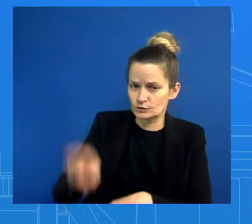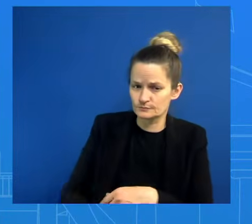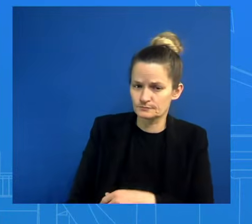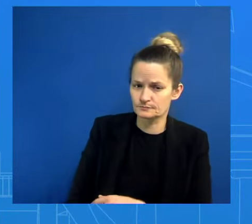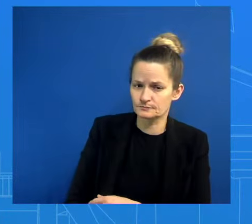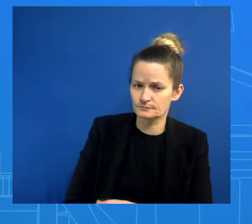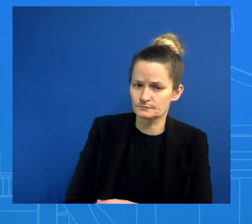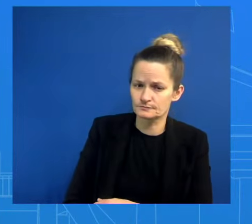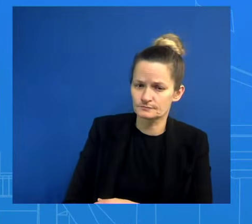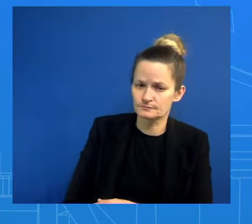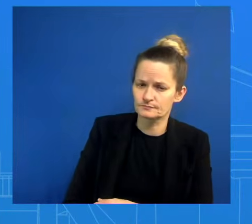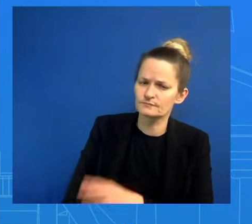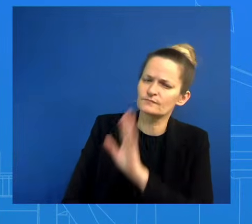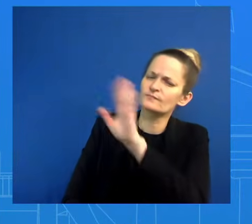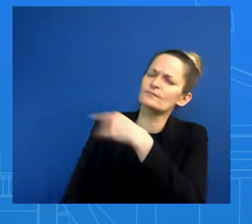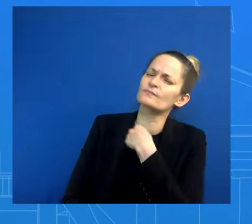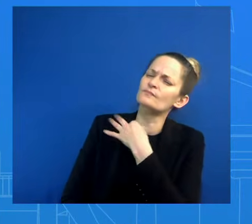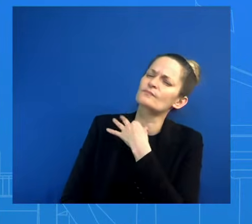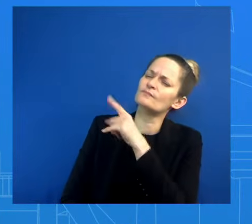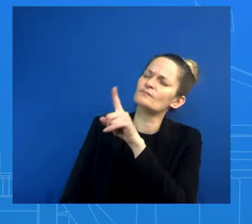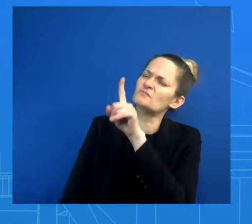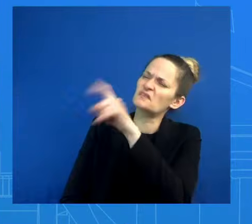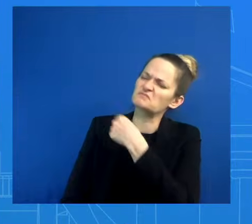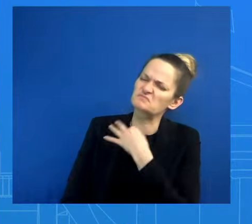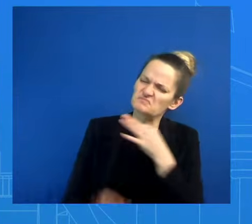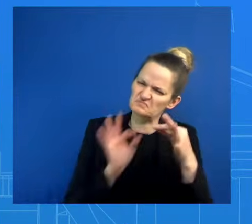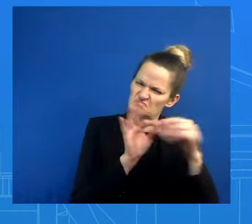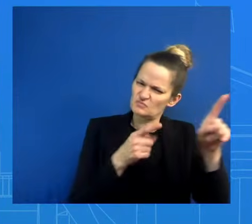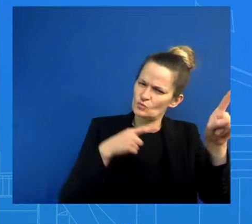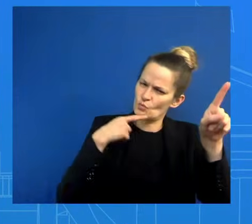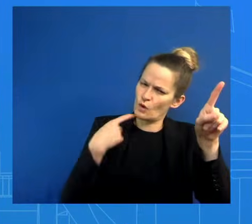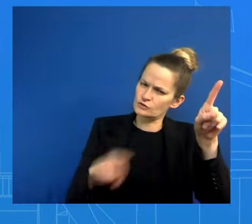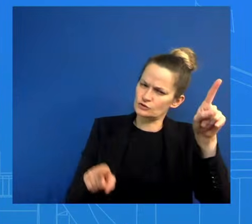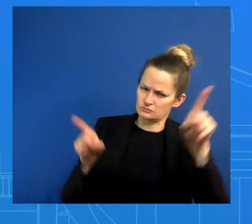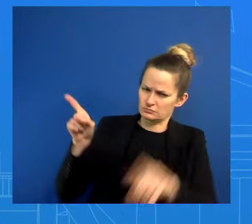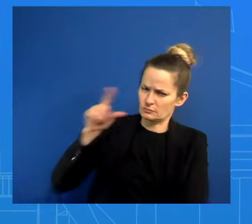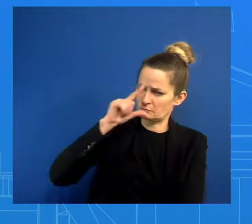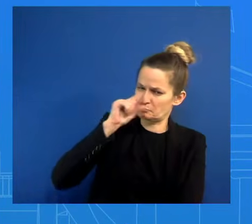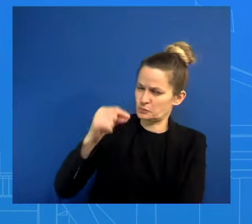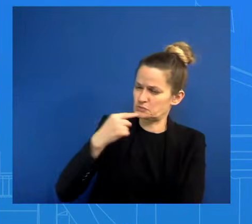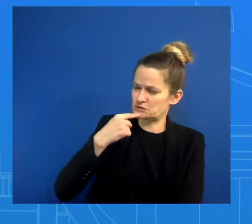So when Putin says that nothing is off the table with future prisoner swaps, what, in your view,